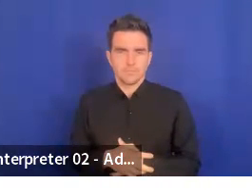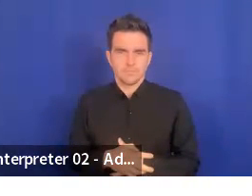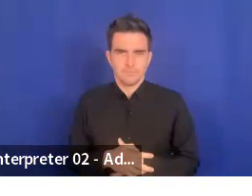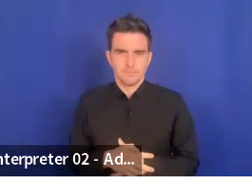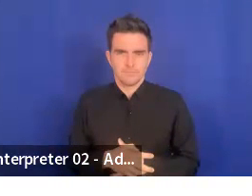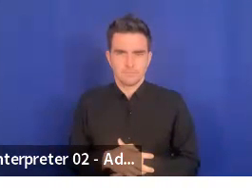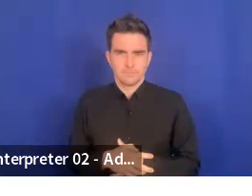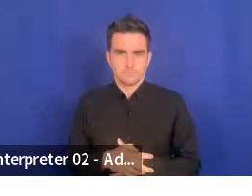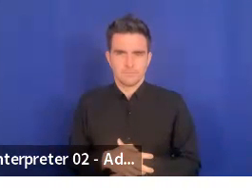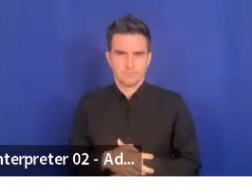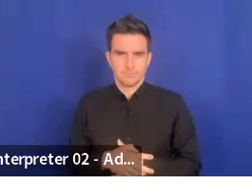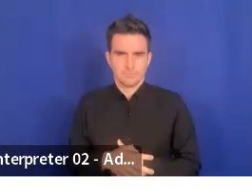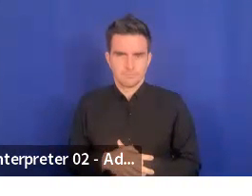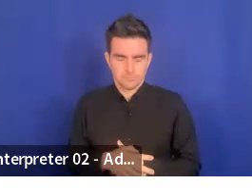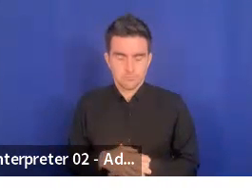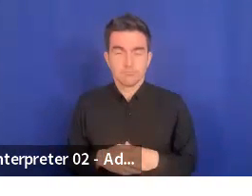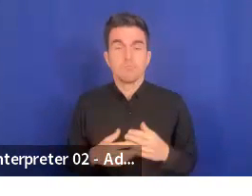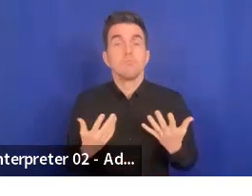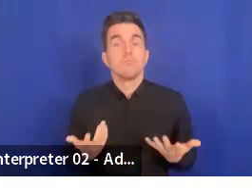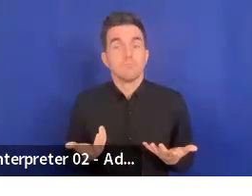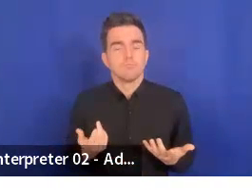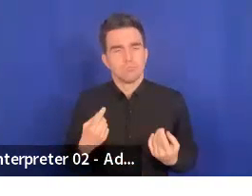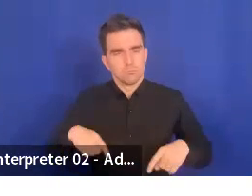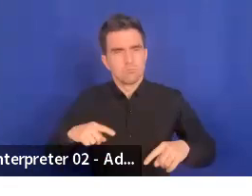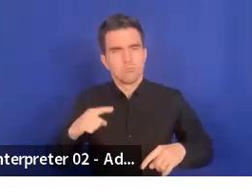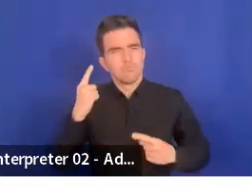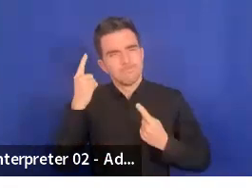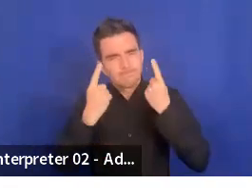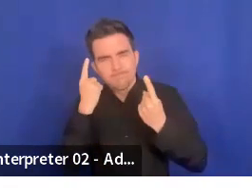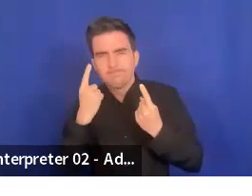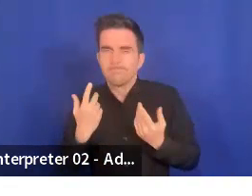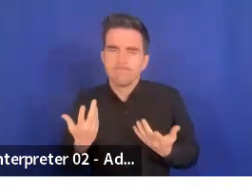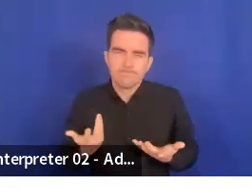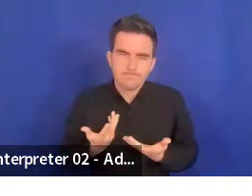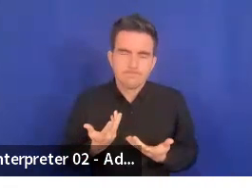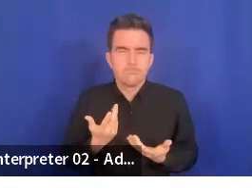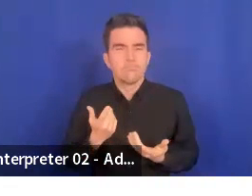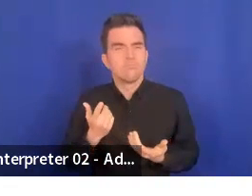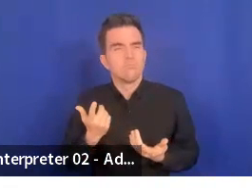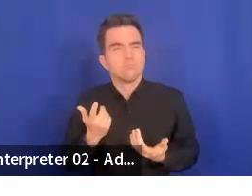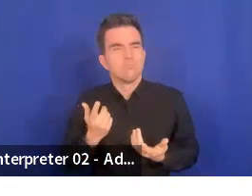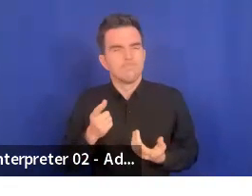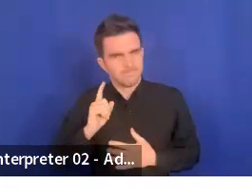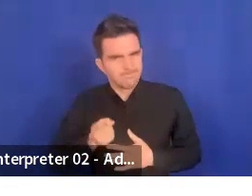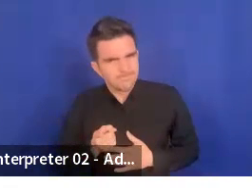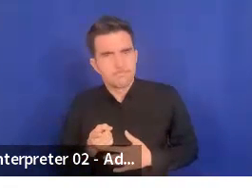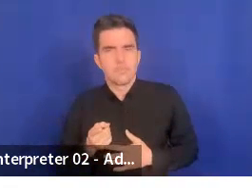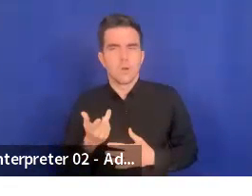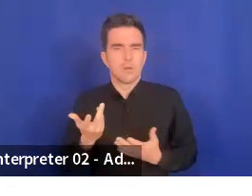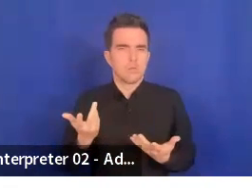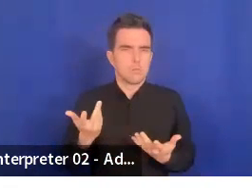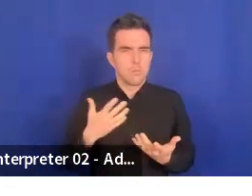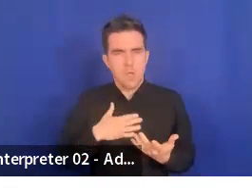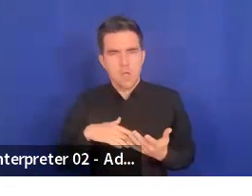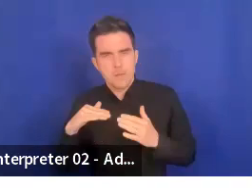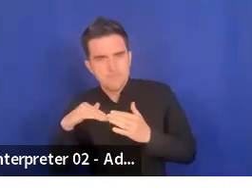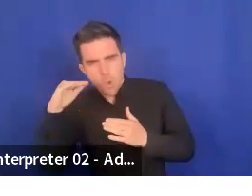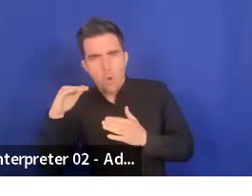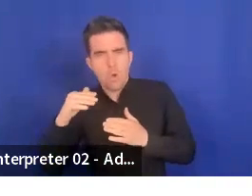gone further to flush them out to make sure that they have specific actions and milestones